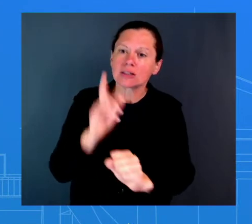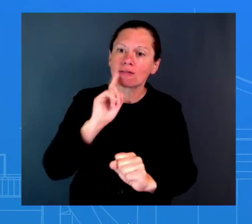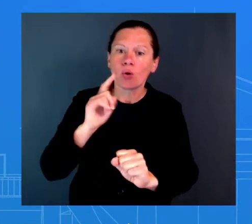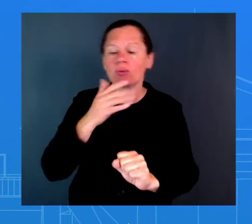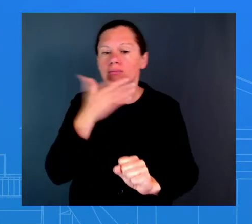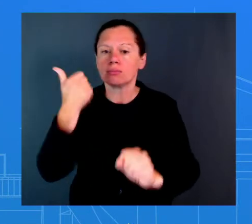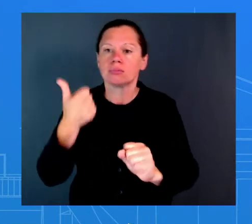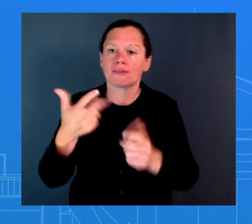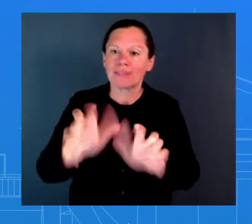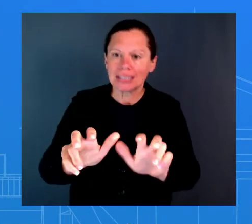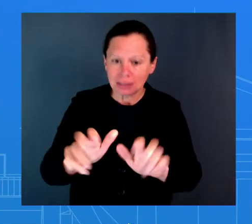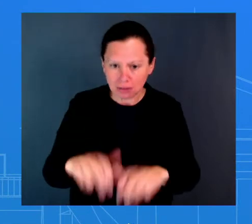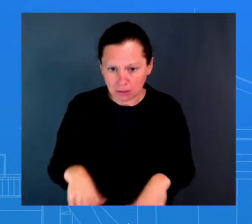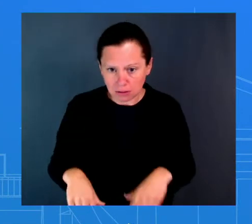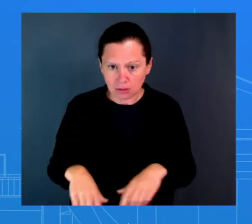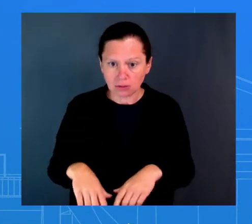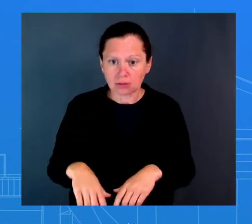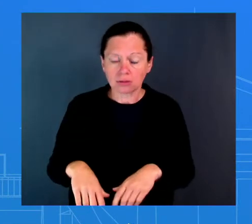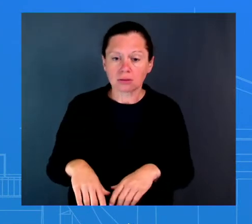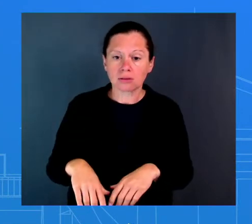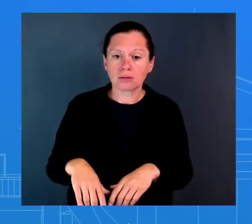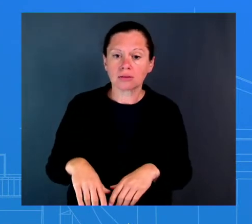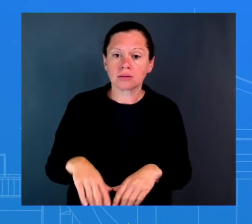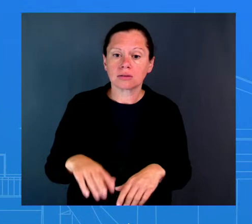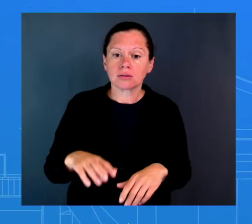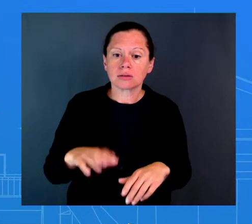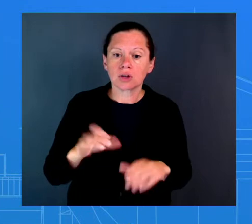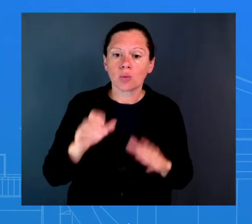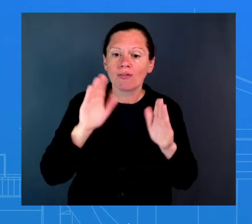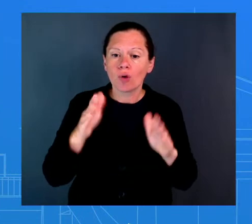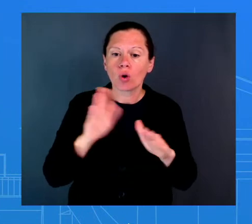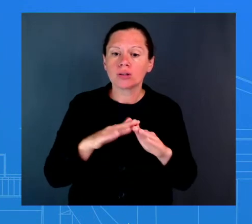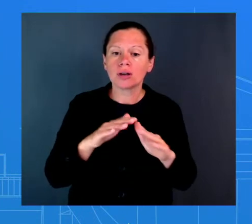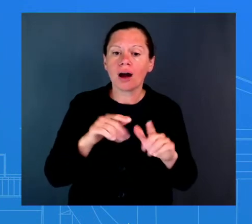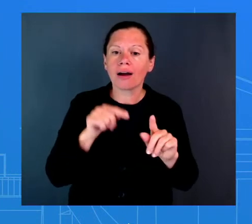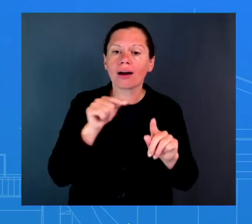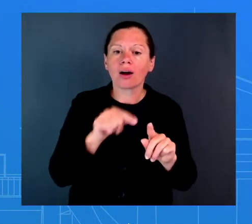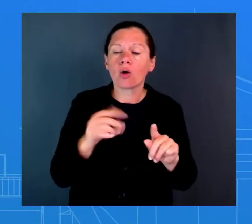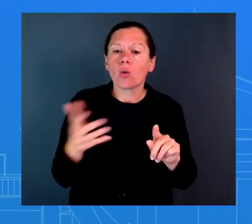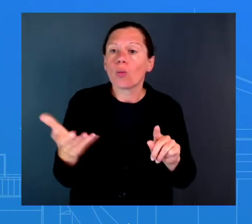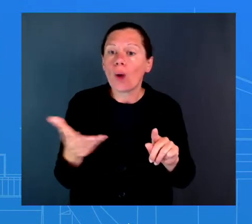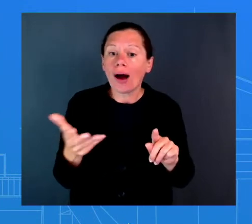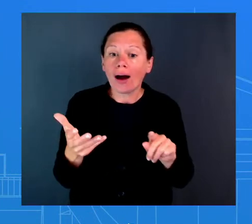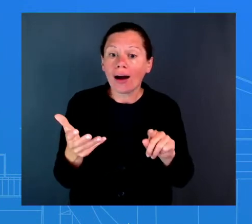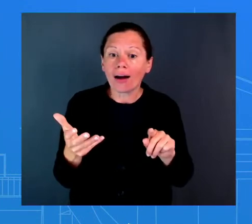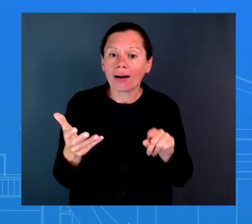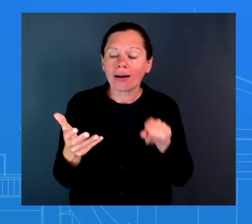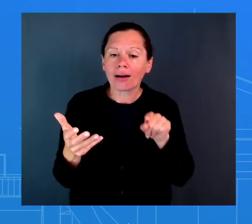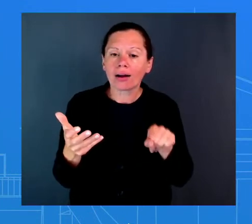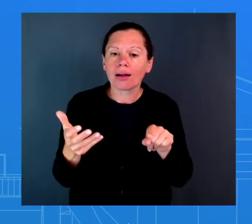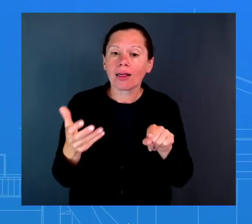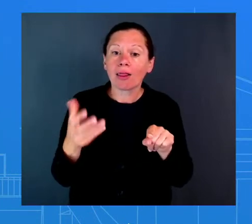with EVs that are made in America. That is something that the President was able to do. And let's not forget: The folks who want to repeal